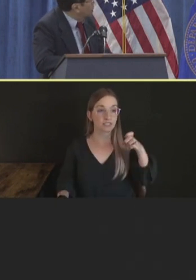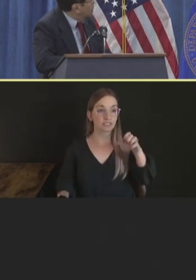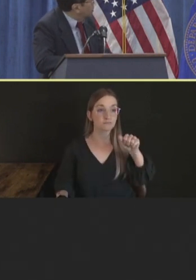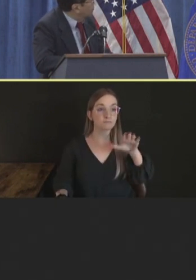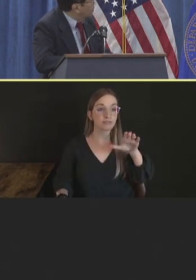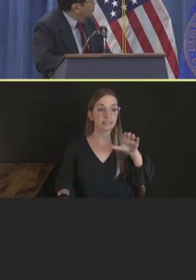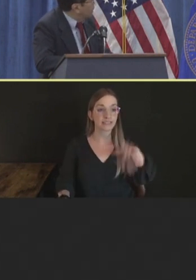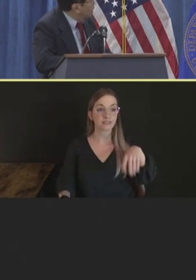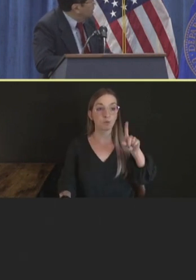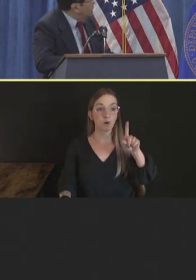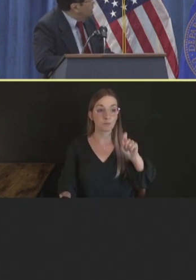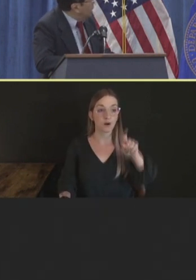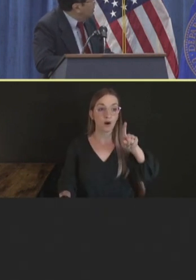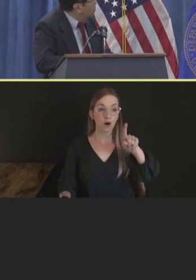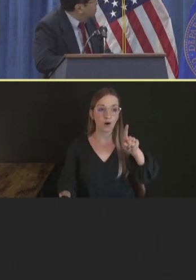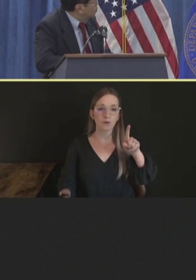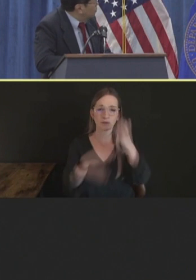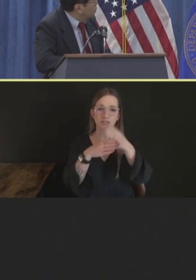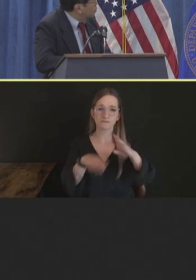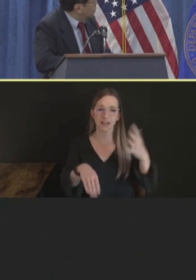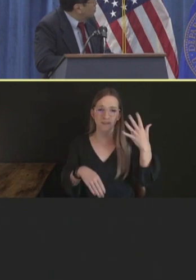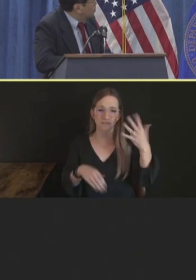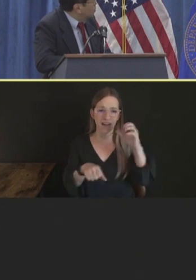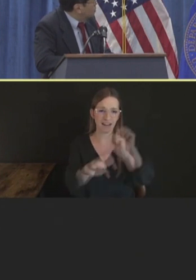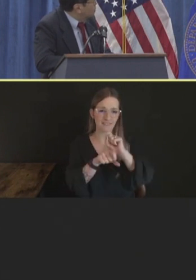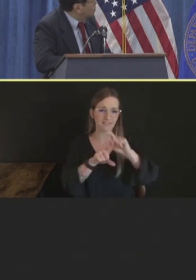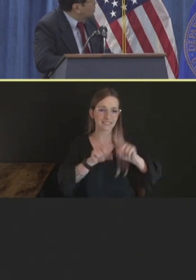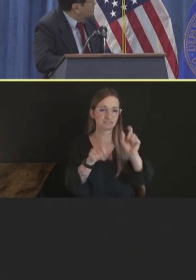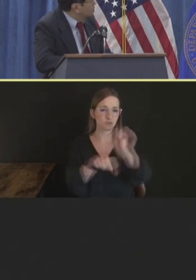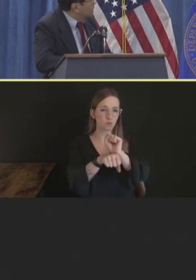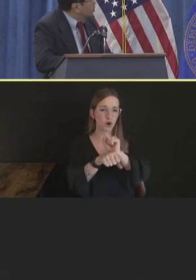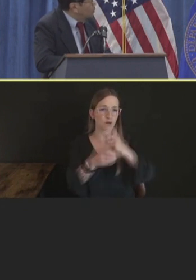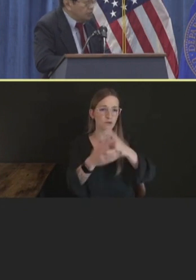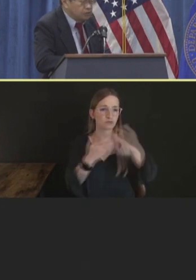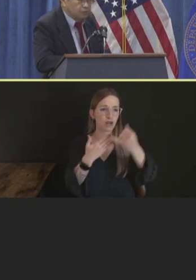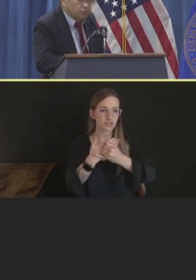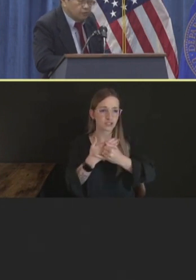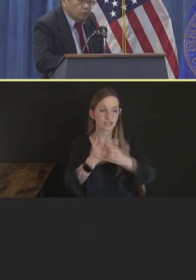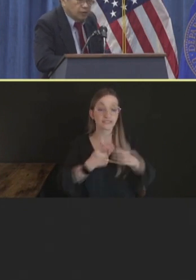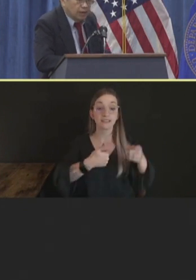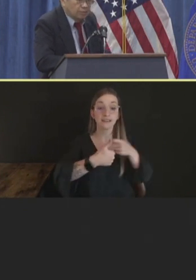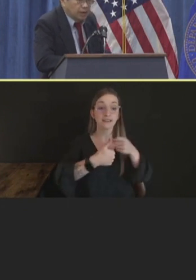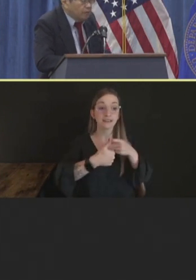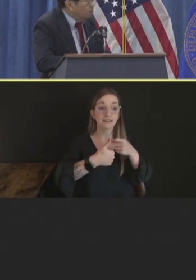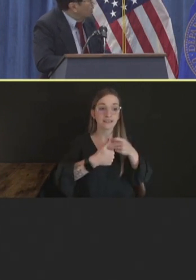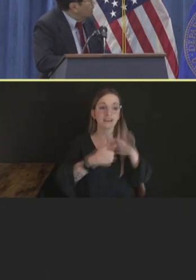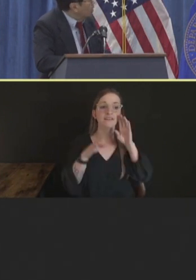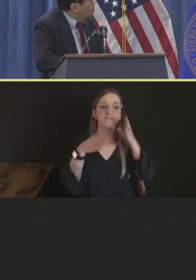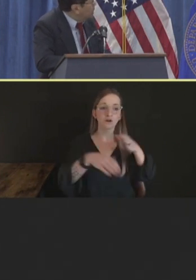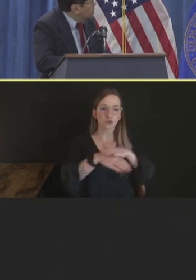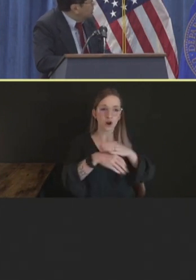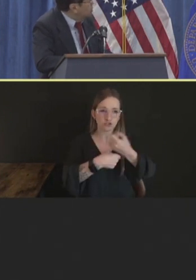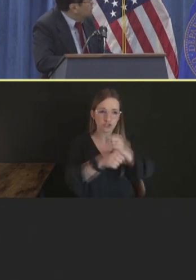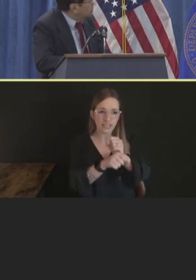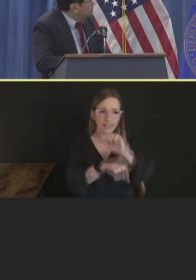The first one -- well, first project focused on creation for the first time for a meta-data